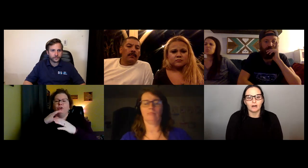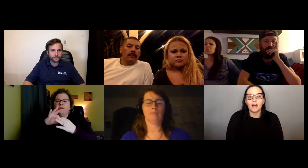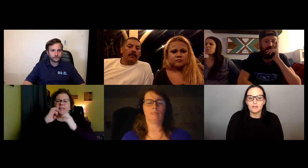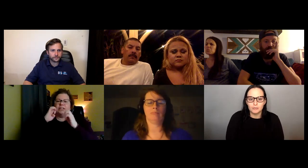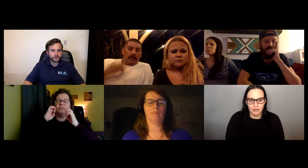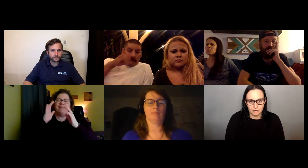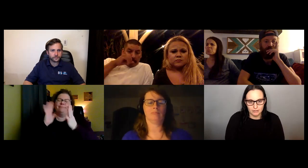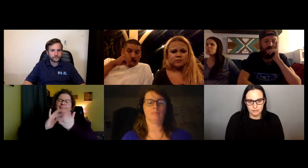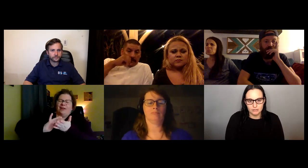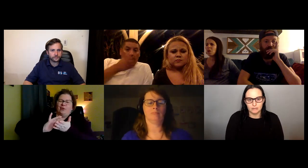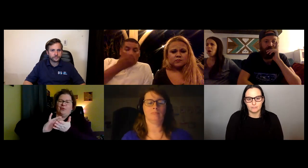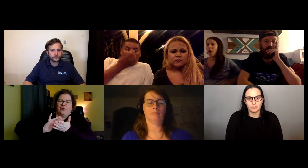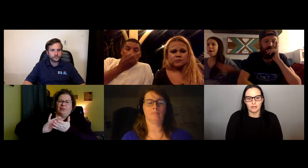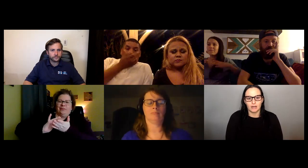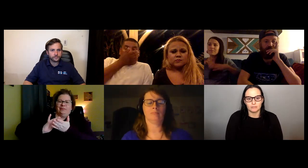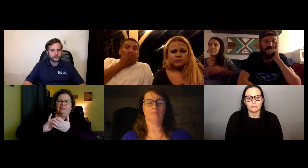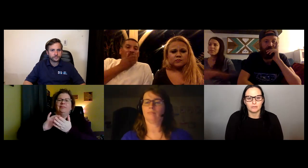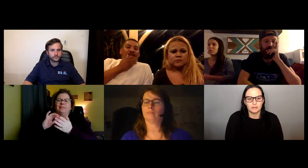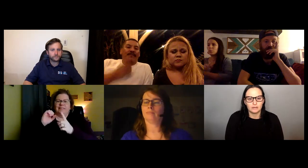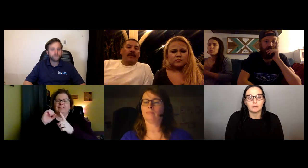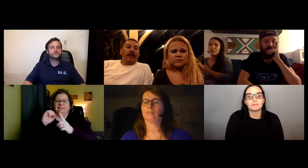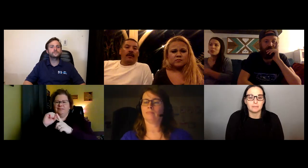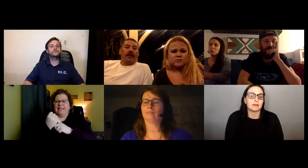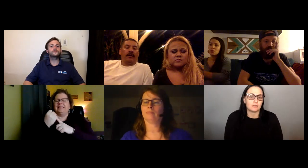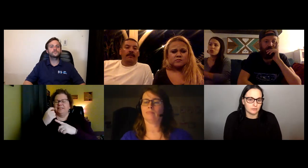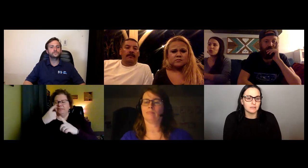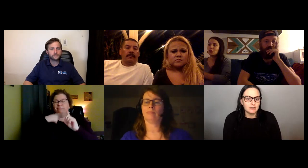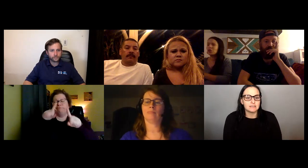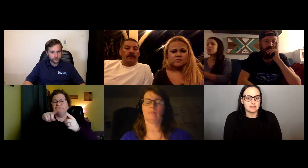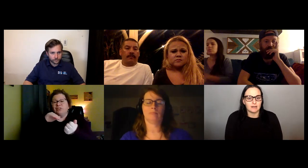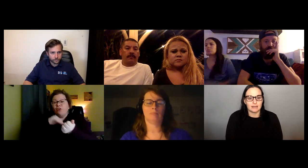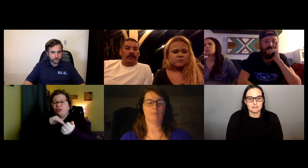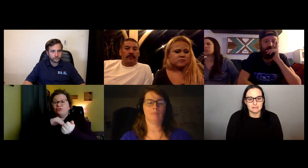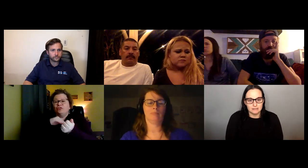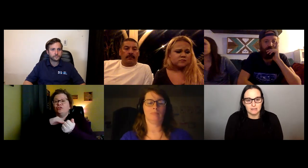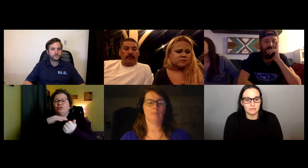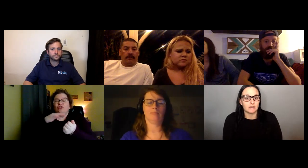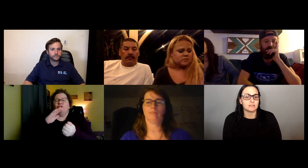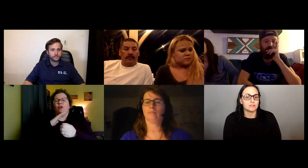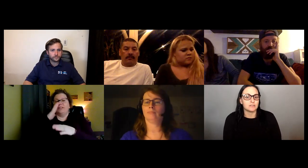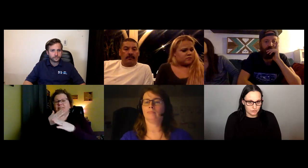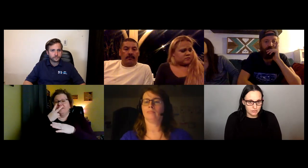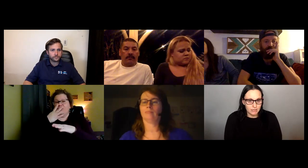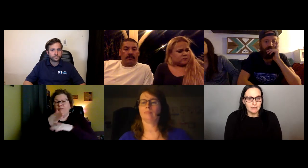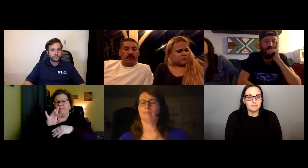other barriers um or i'm sorry medical cases that we've